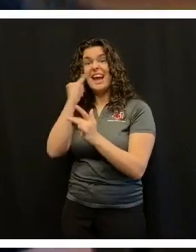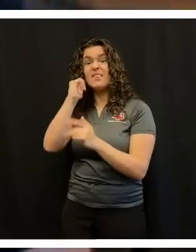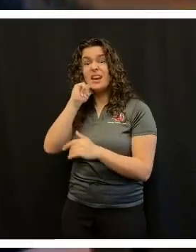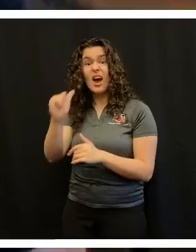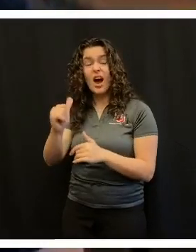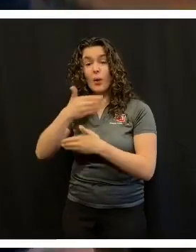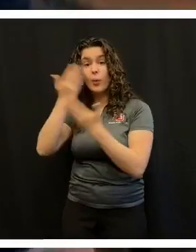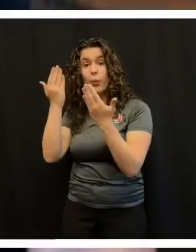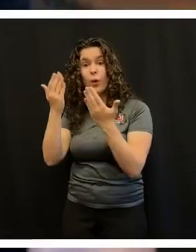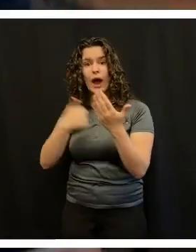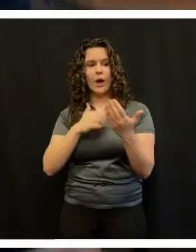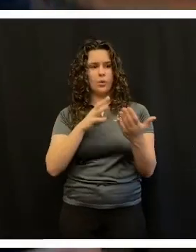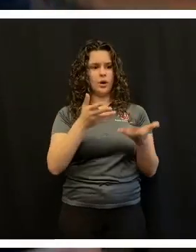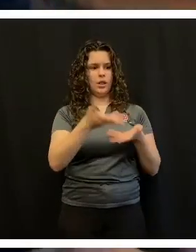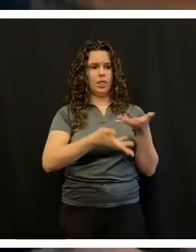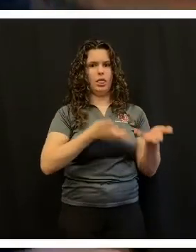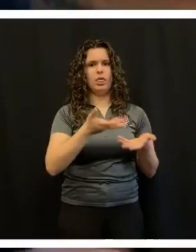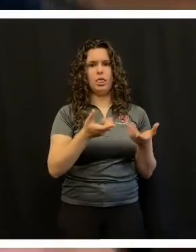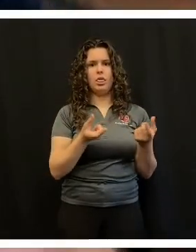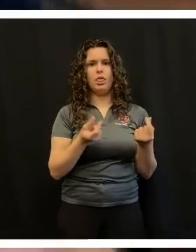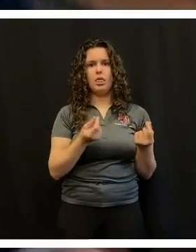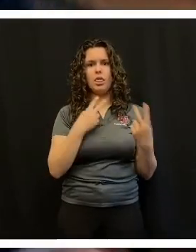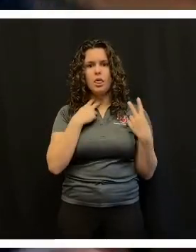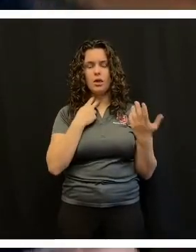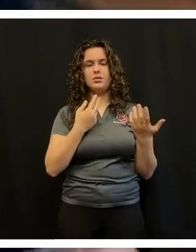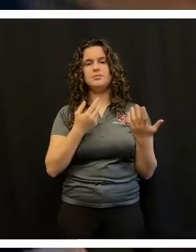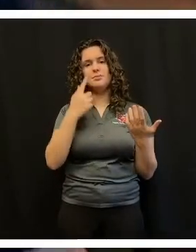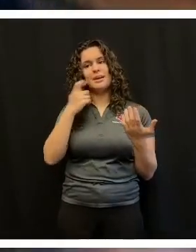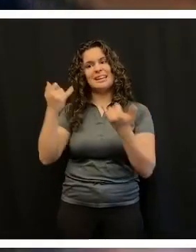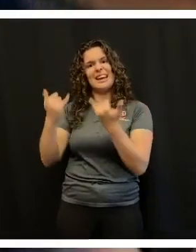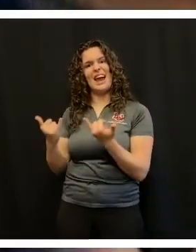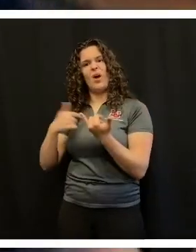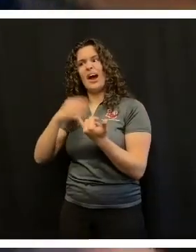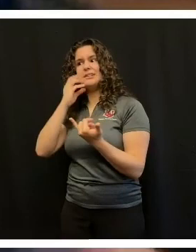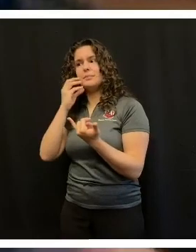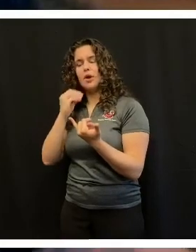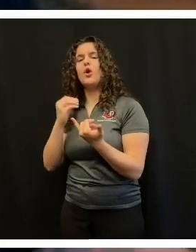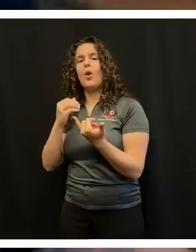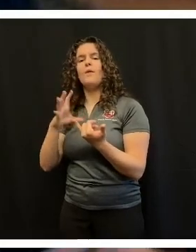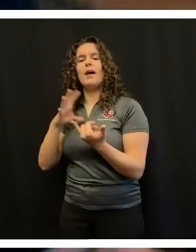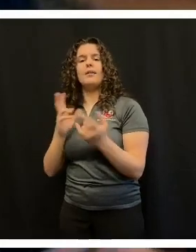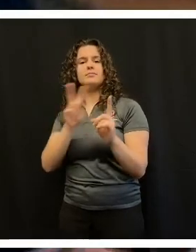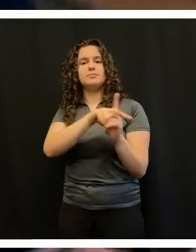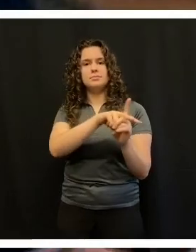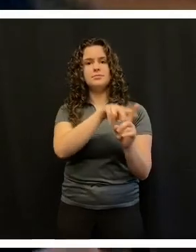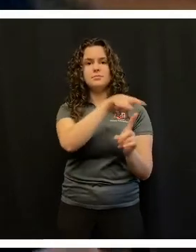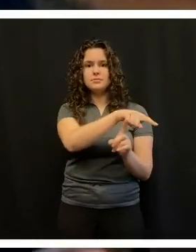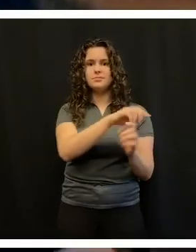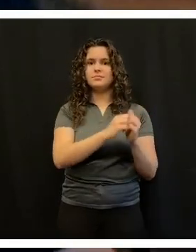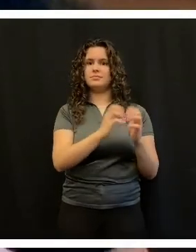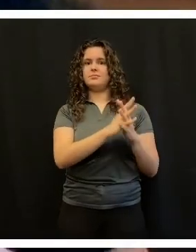"and the work that they're doing working with us "as we're helping to bring those online environments